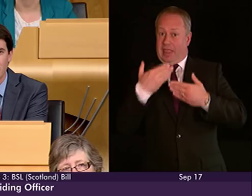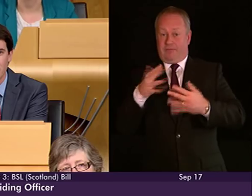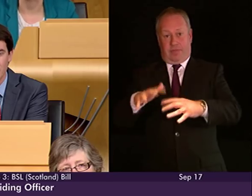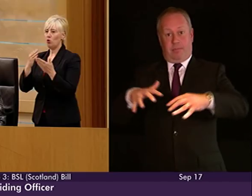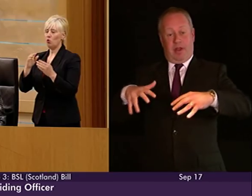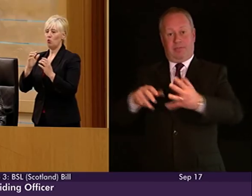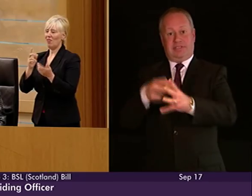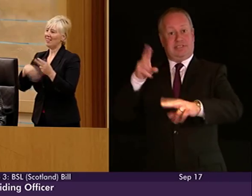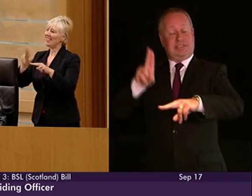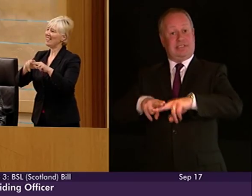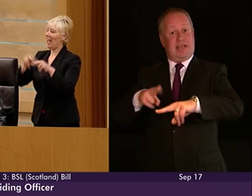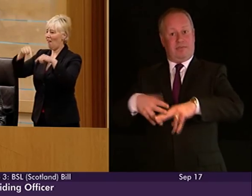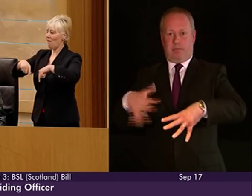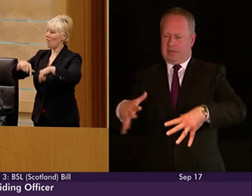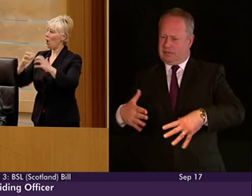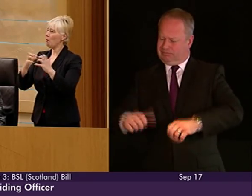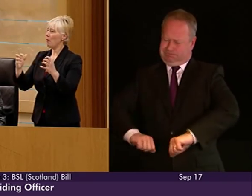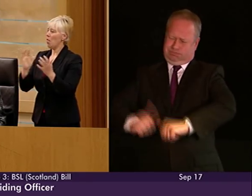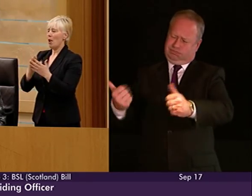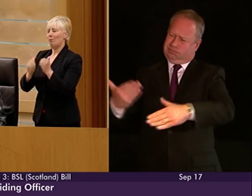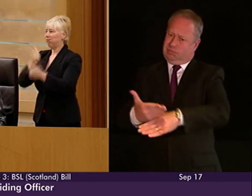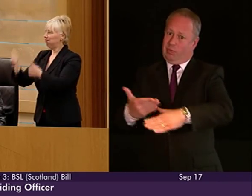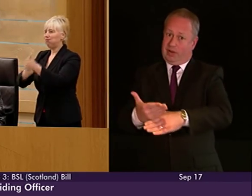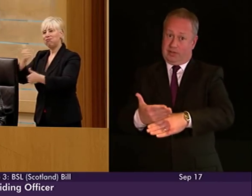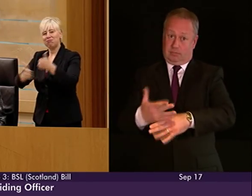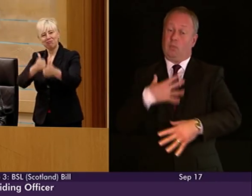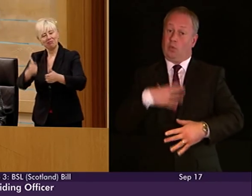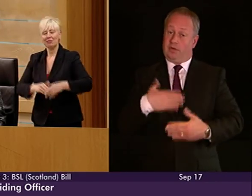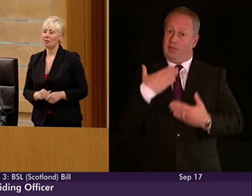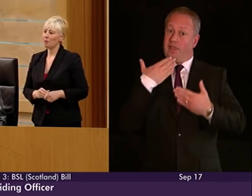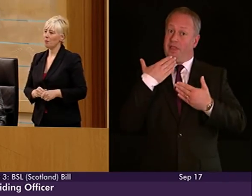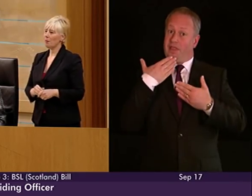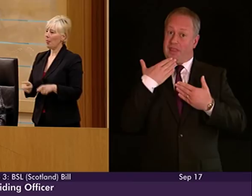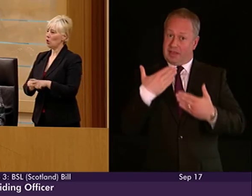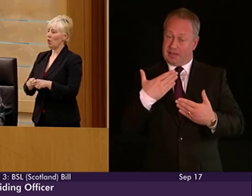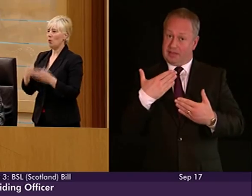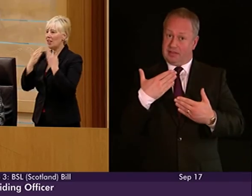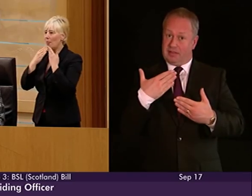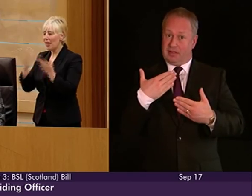parliamentary staff, who have excelled themselves. I also take this opportunity to thank all